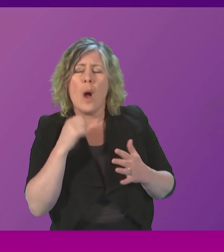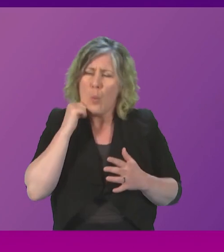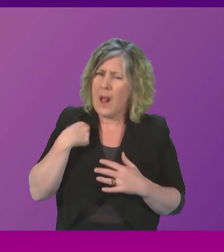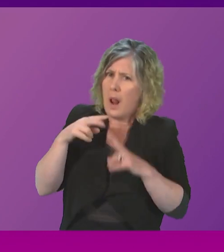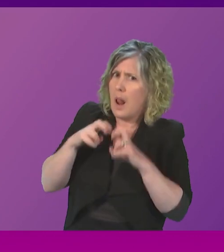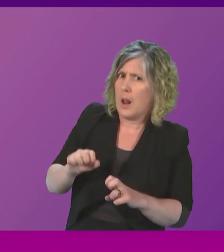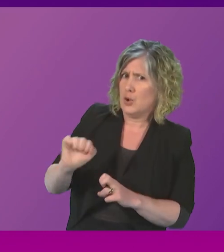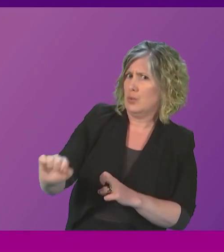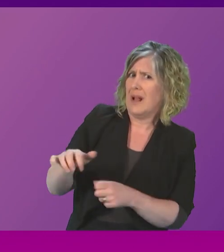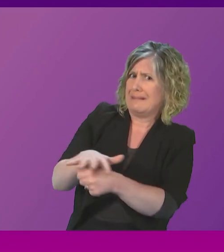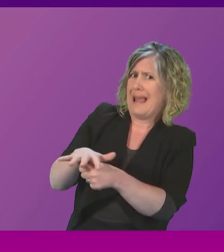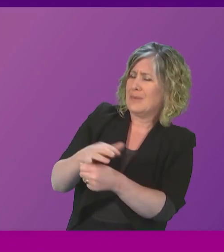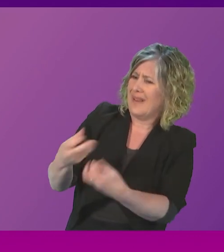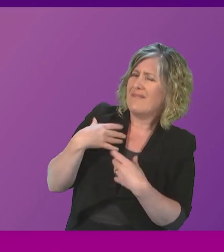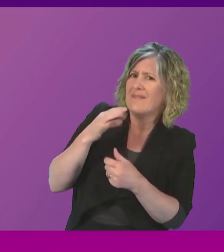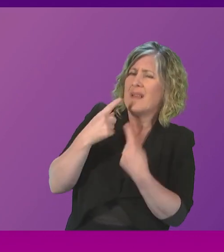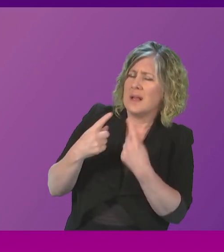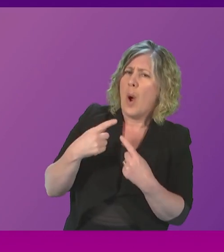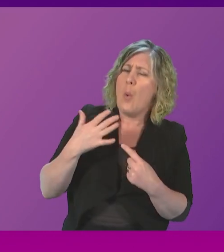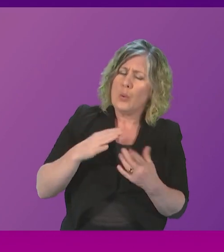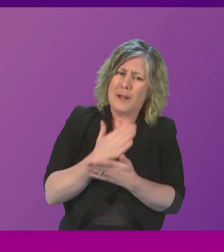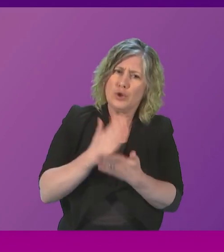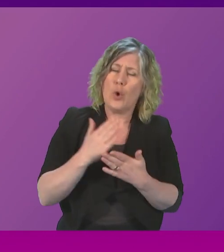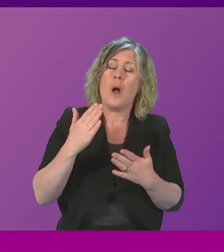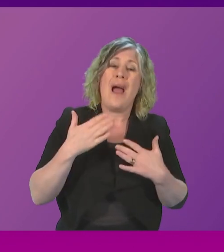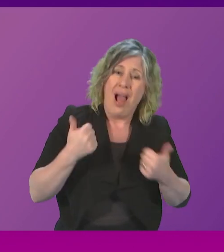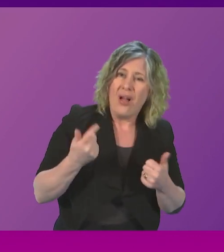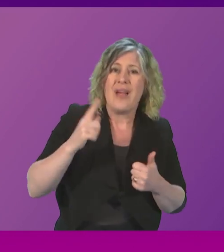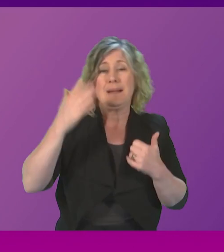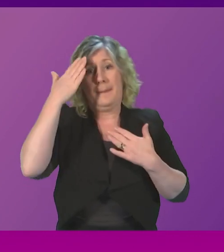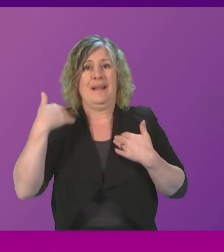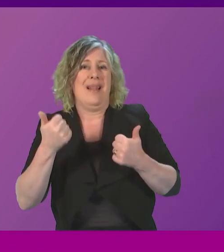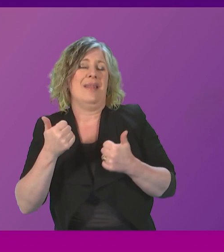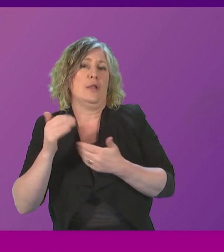only in our health service but in our mental health services.